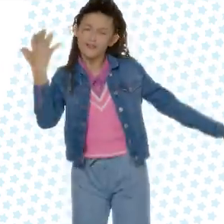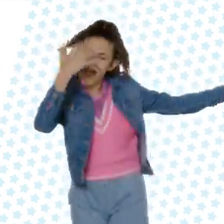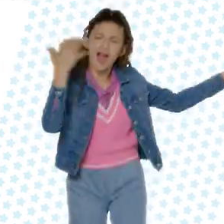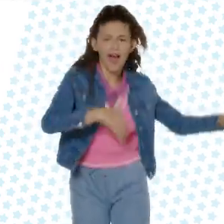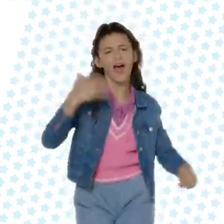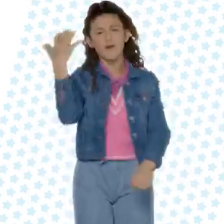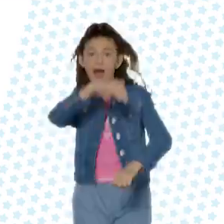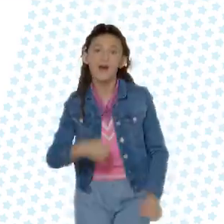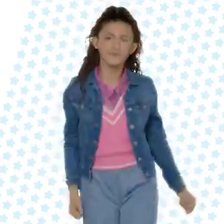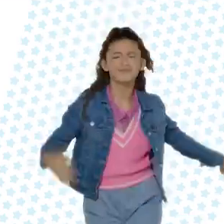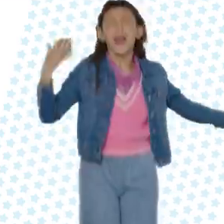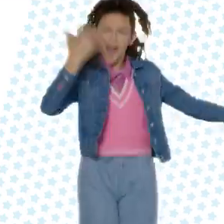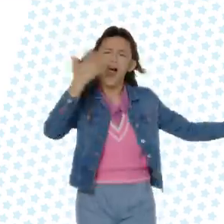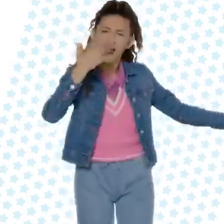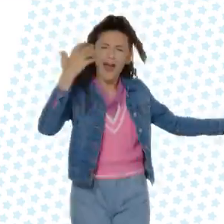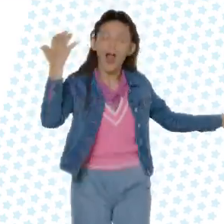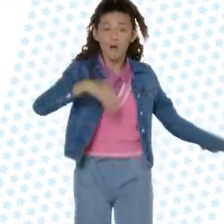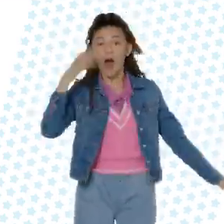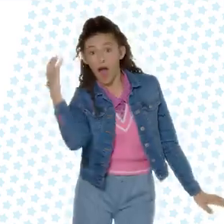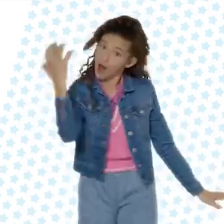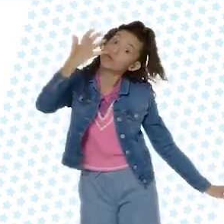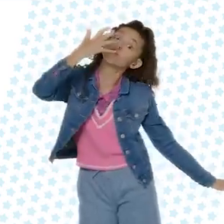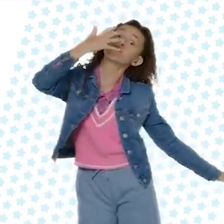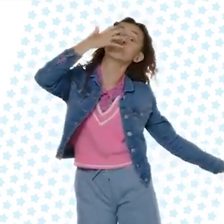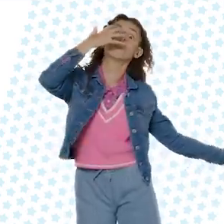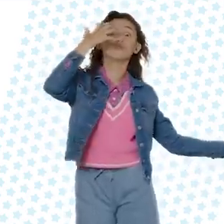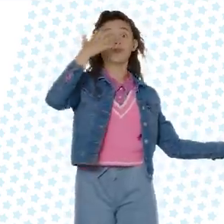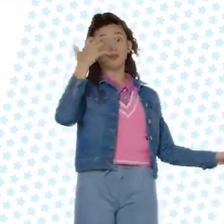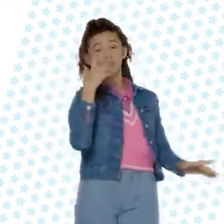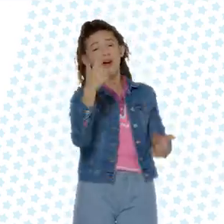Oh-oh, whoa, oh-oh, oh, ooh, ooh, ooh